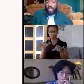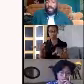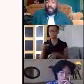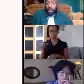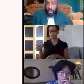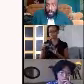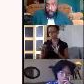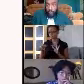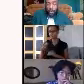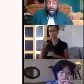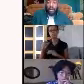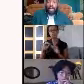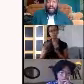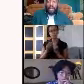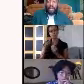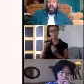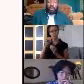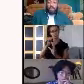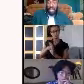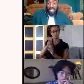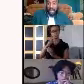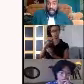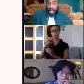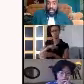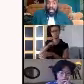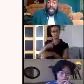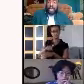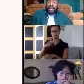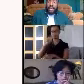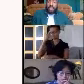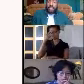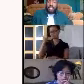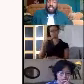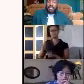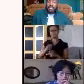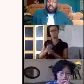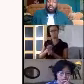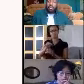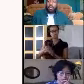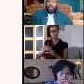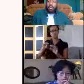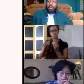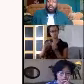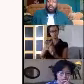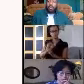she'd been working with for a while, for about actually a decade, and yet she had said the,